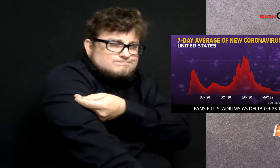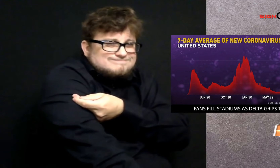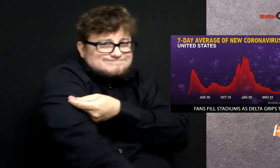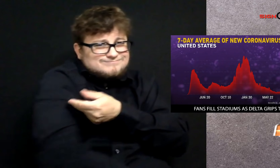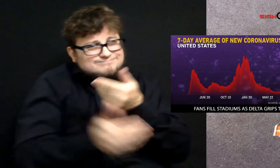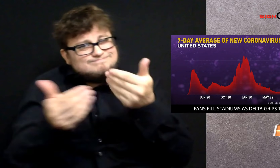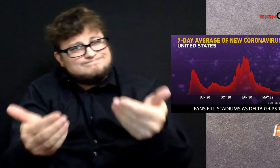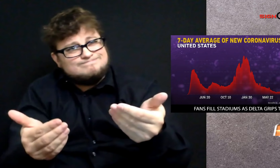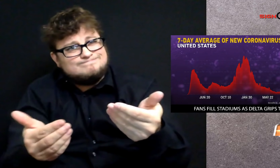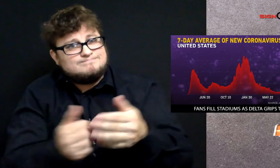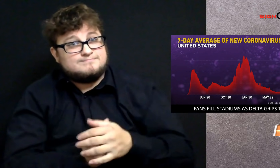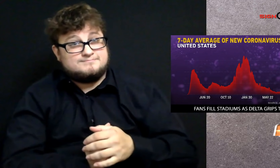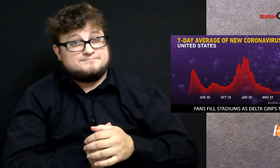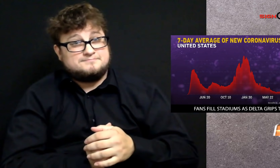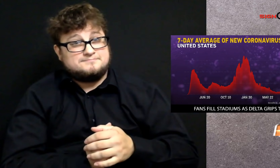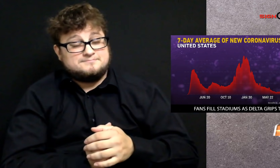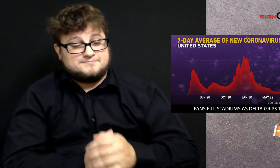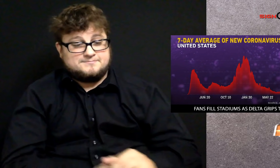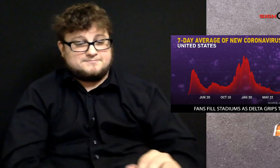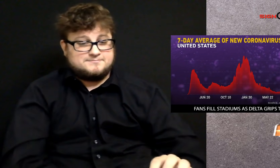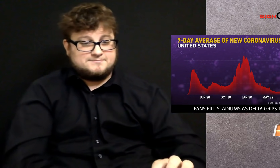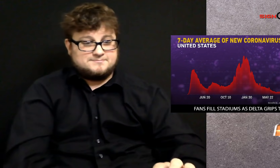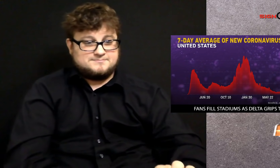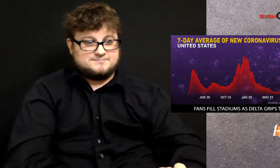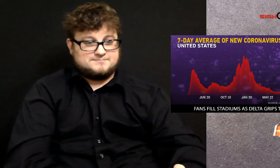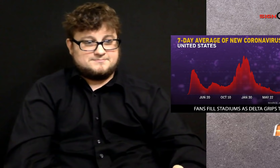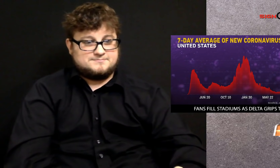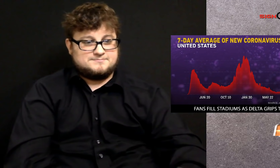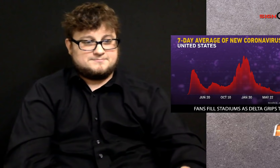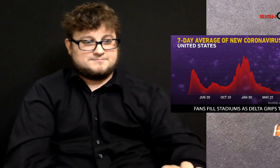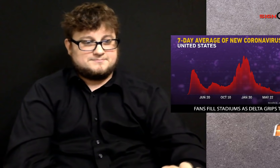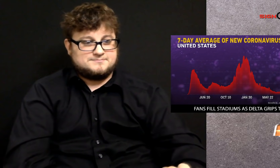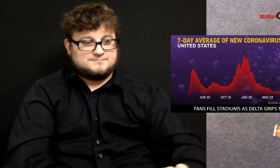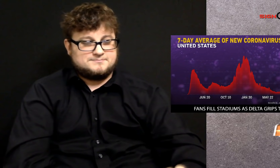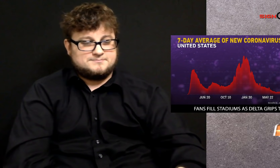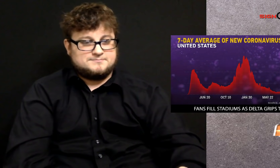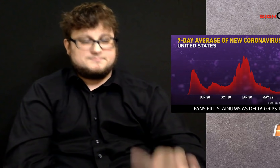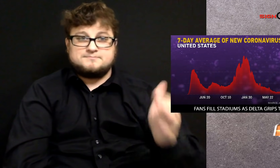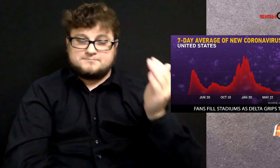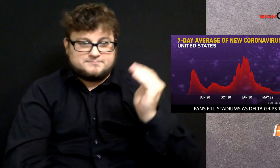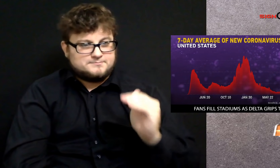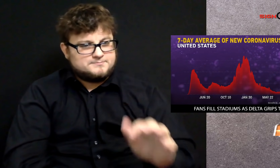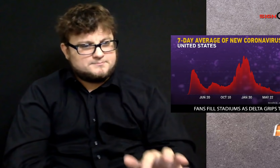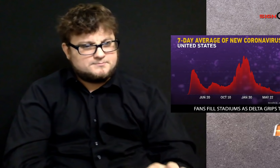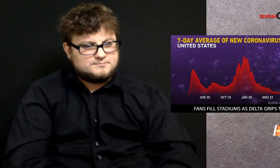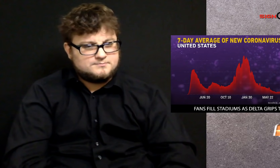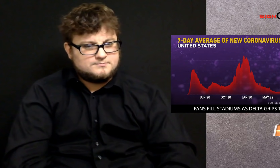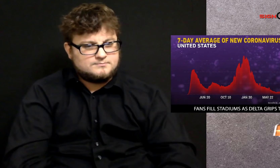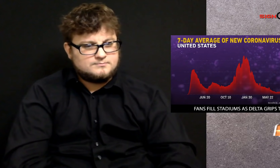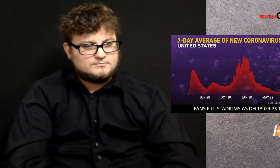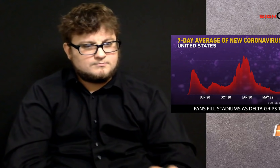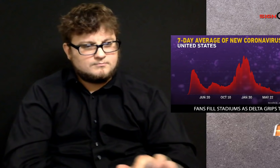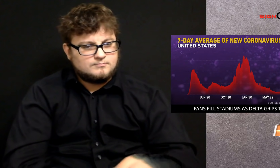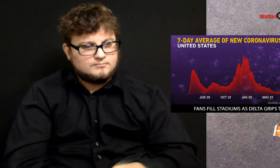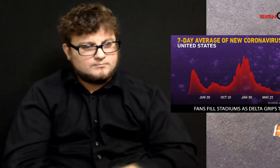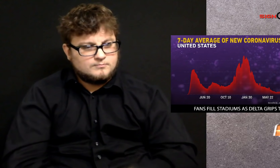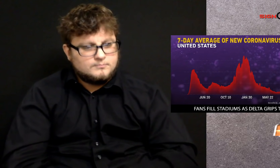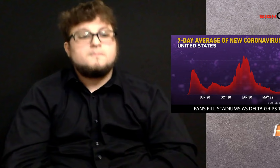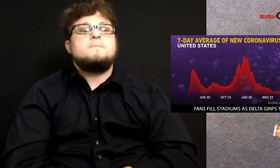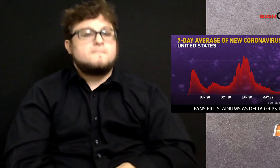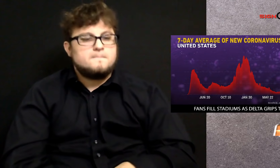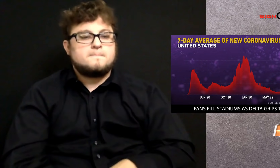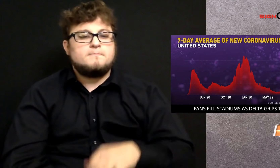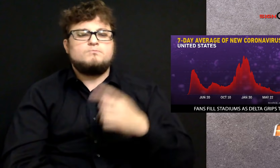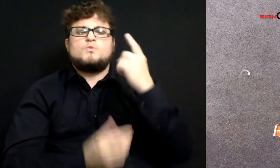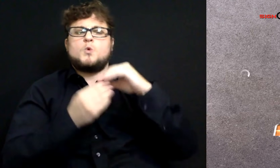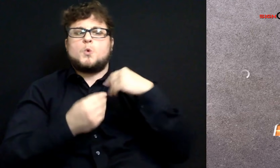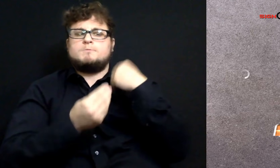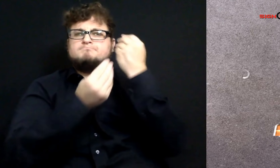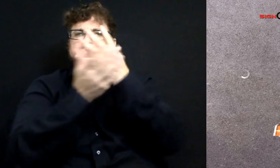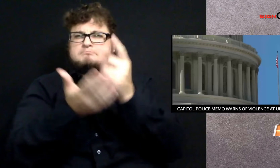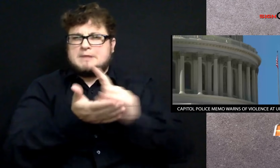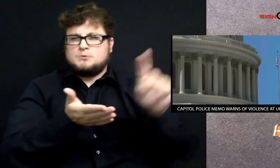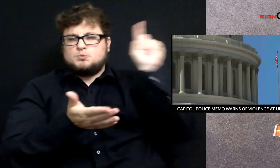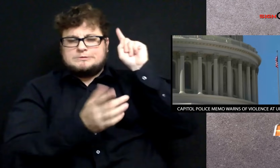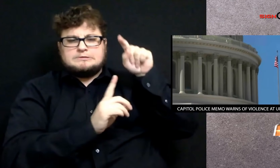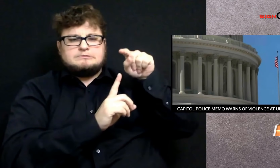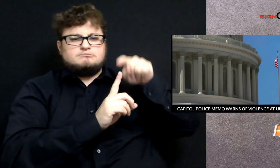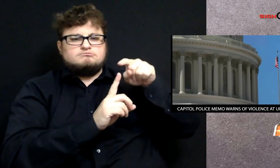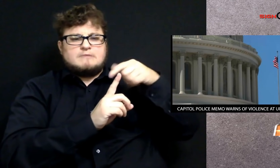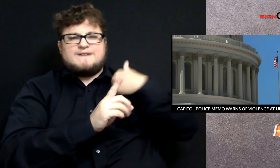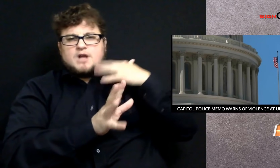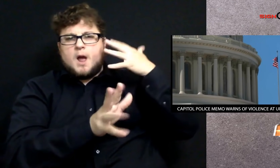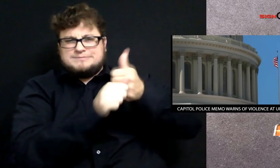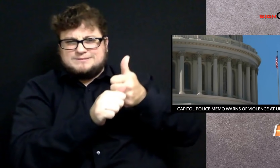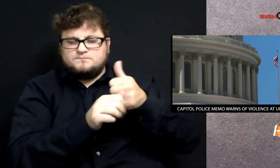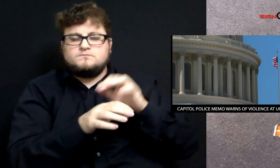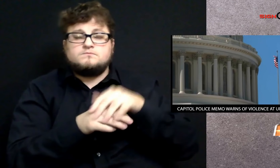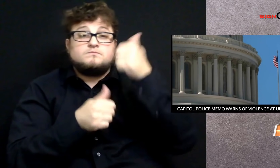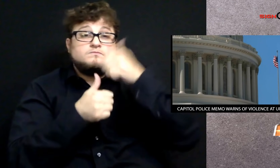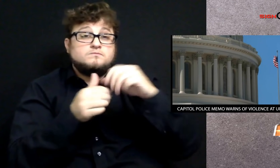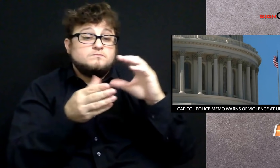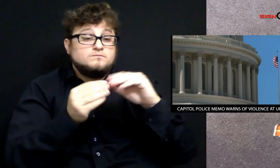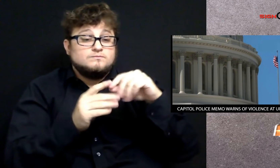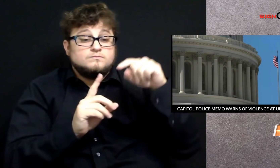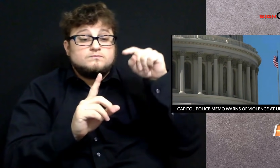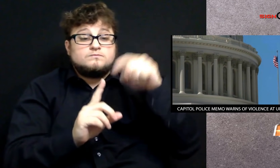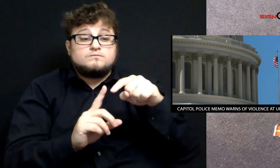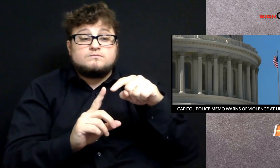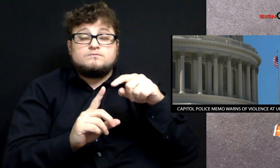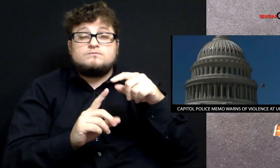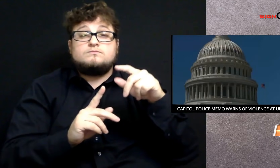and get vaccinated we have an update to a story we told you about